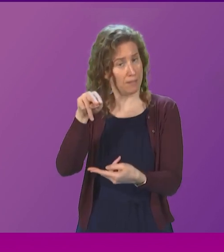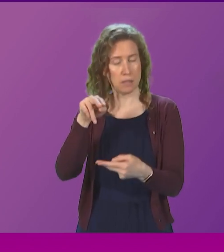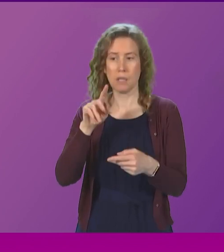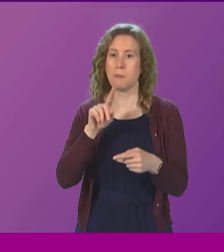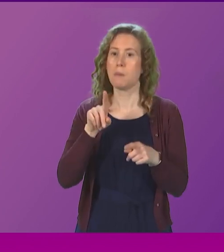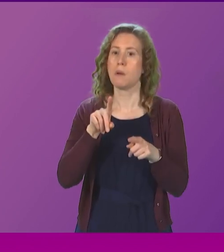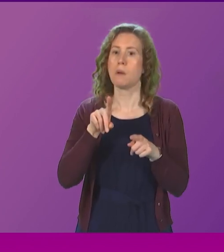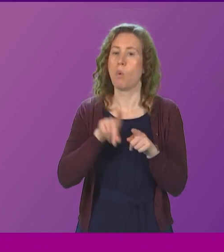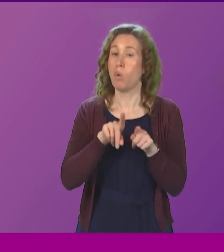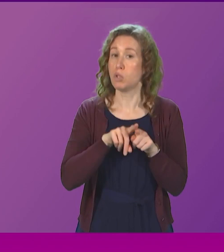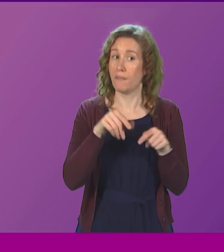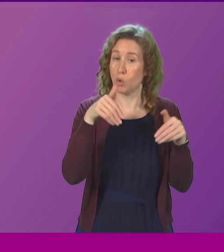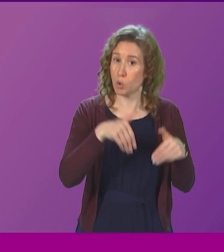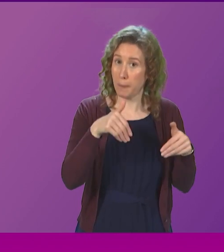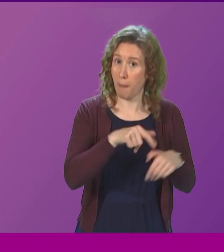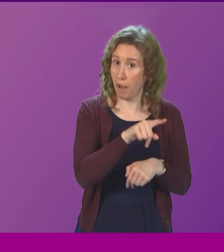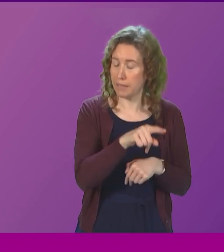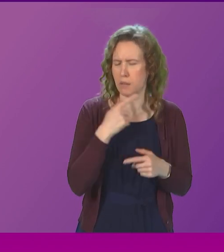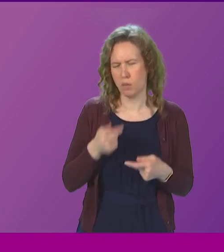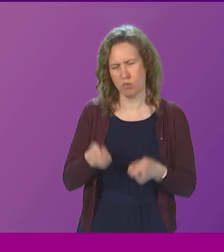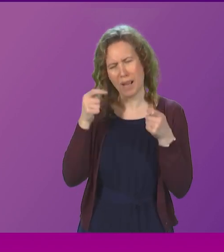The First Minister will also be aware that I have previously raised in the chamber my